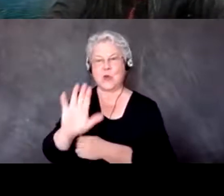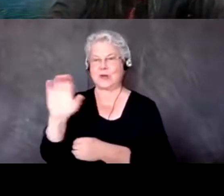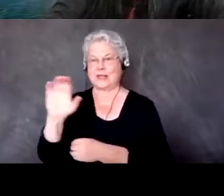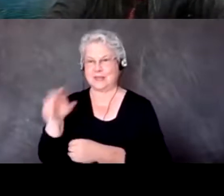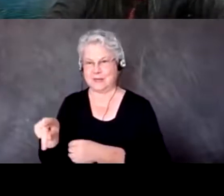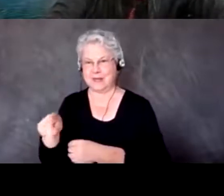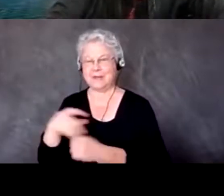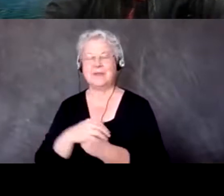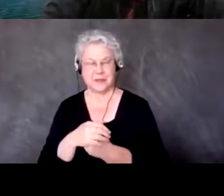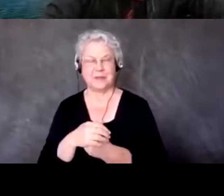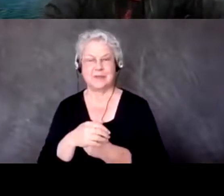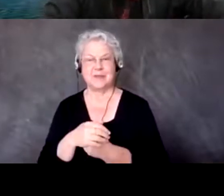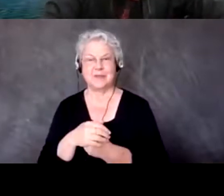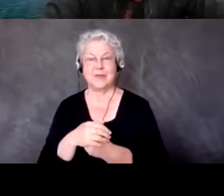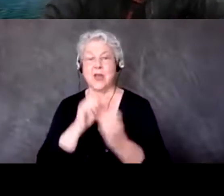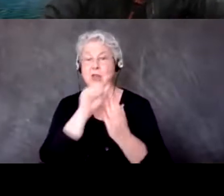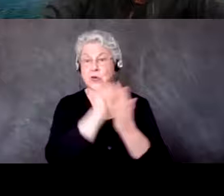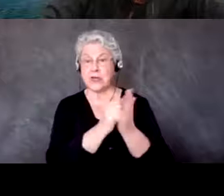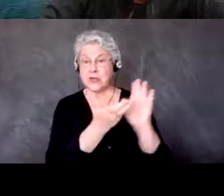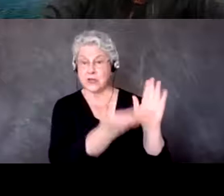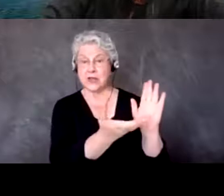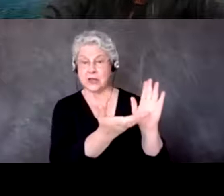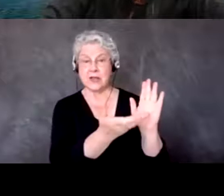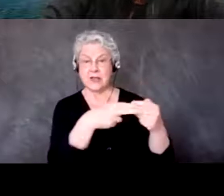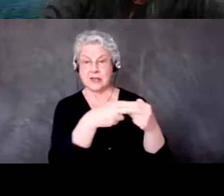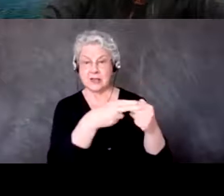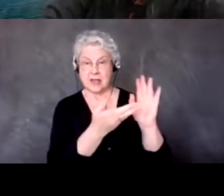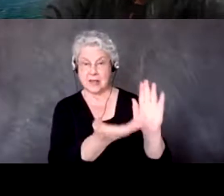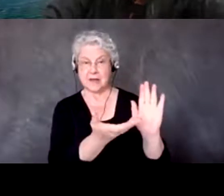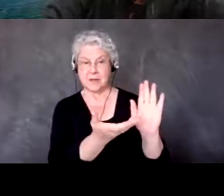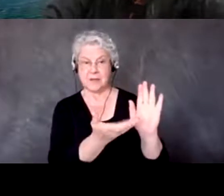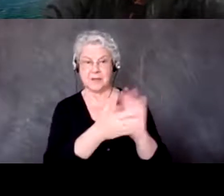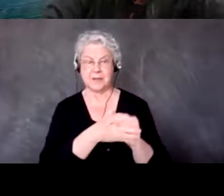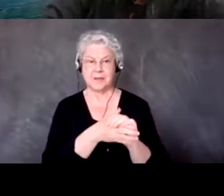Okay. So, our agenda in front of us is: we're going to be looking at